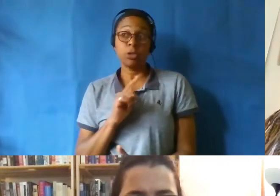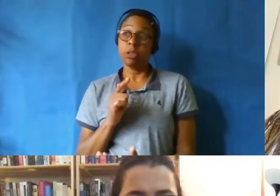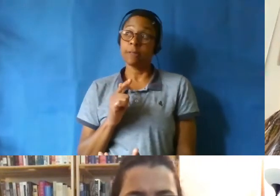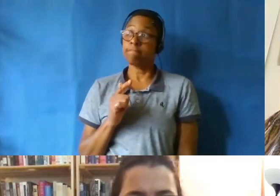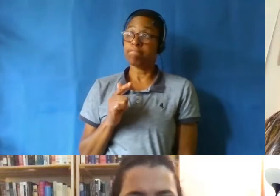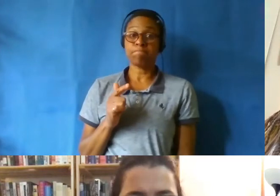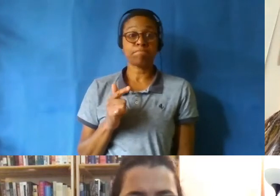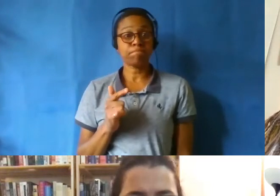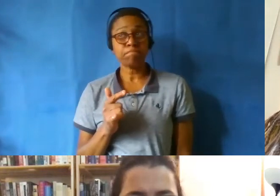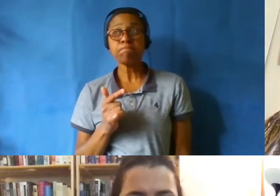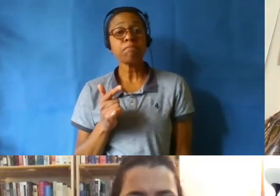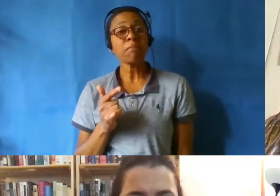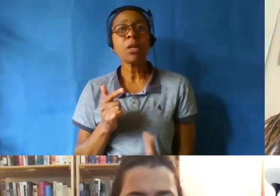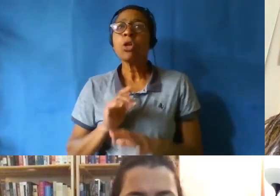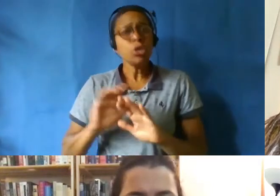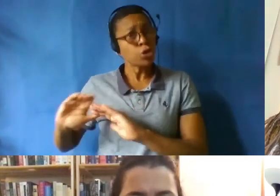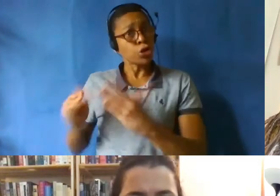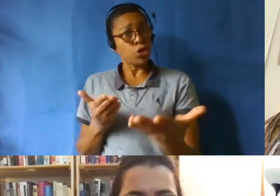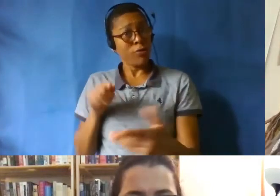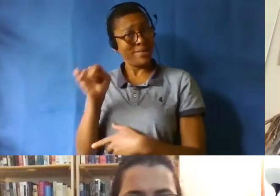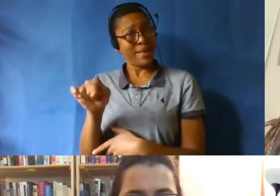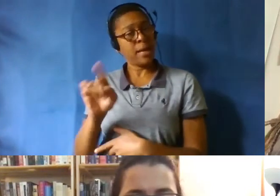isolated because of structural racism and how it plays out in the classroom